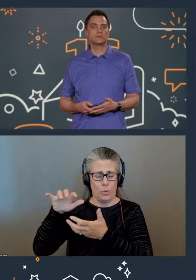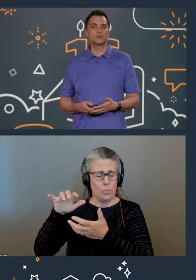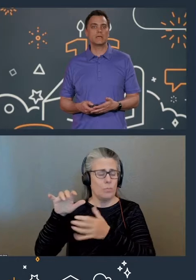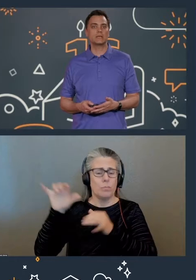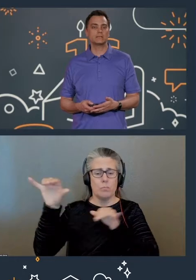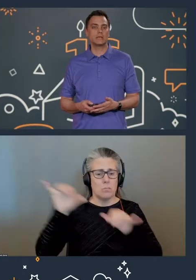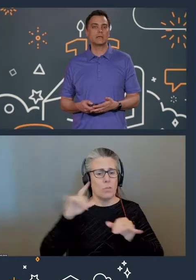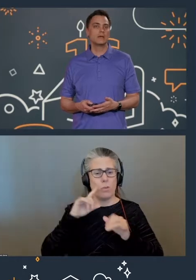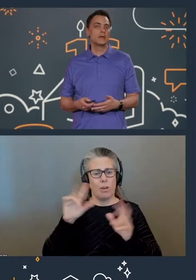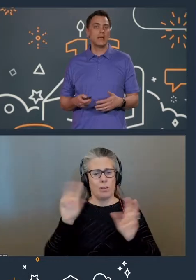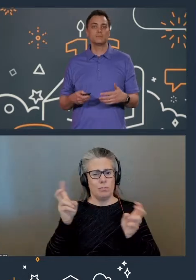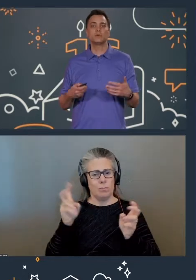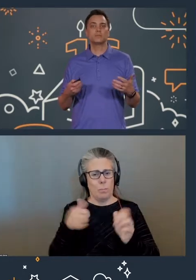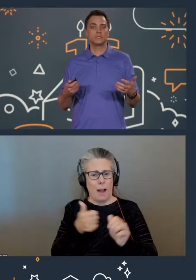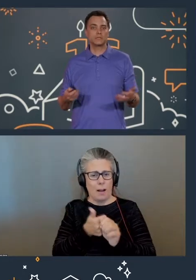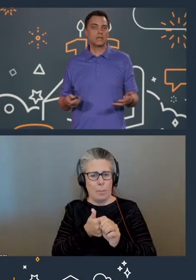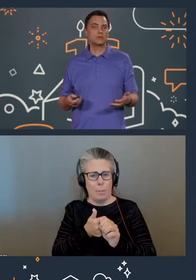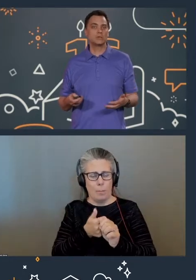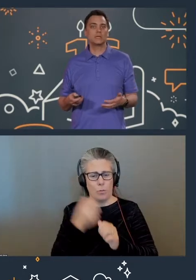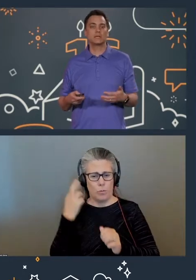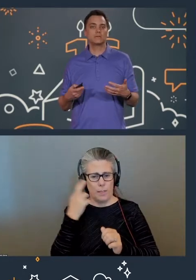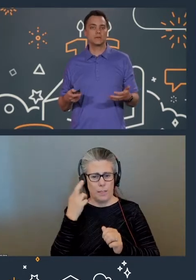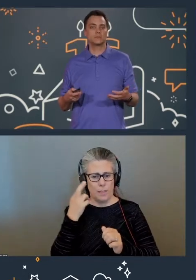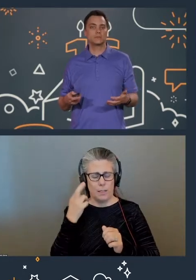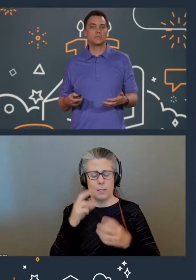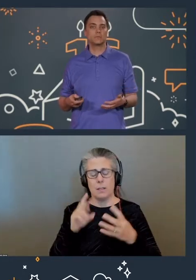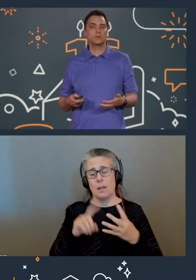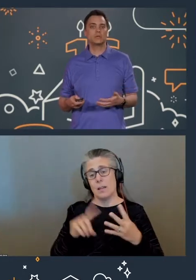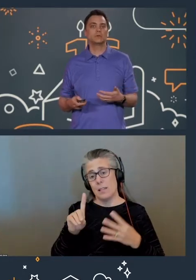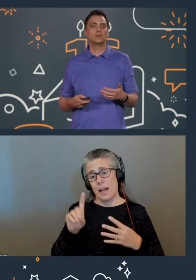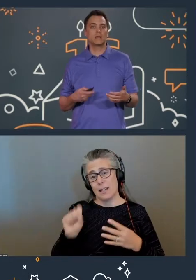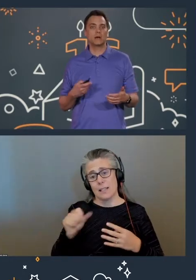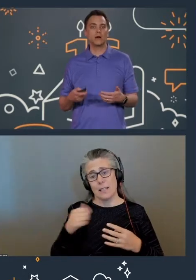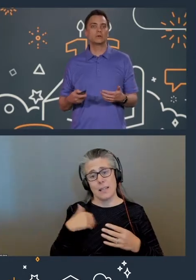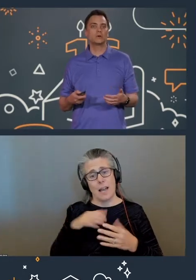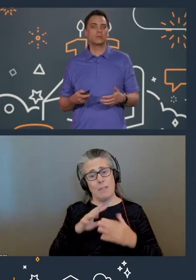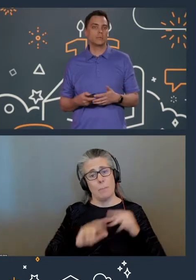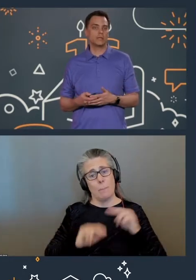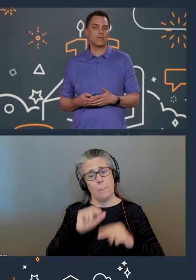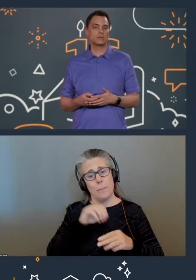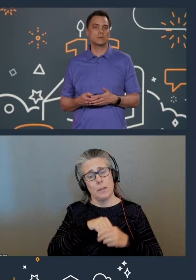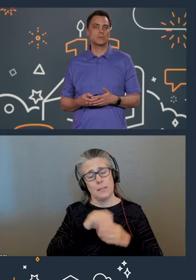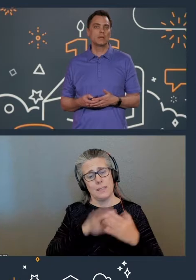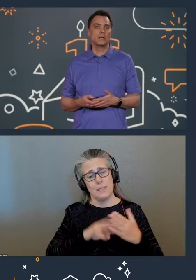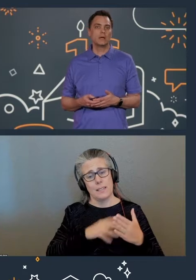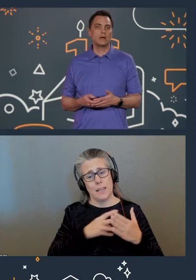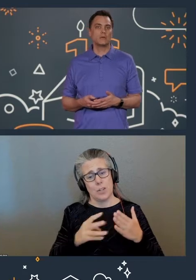And so, DataSync has built-in scheduling, and gives customers the ability to do that ongoing replication